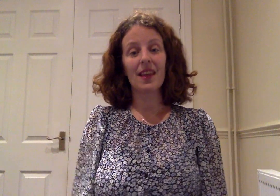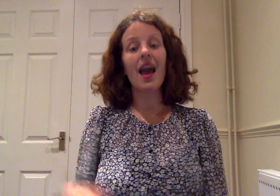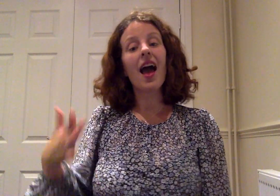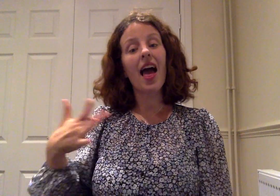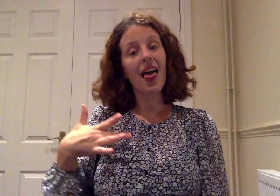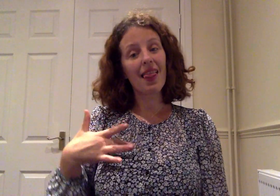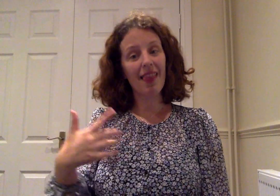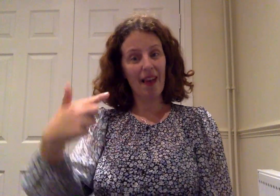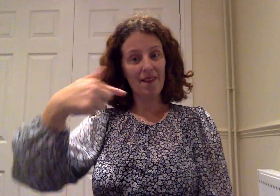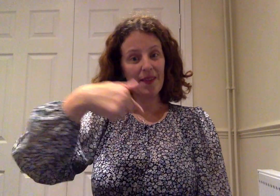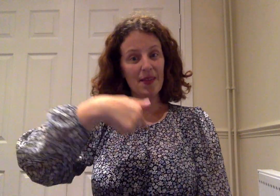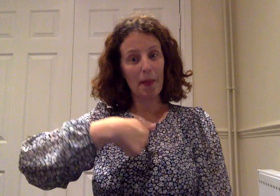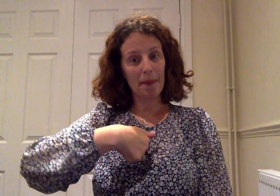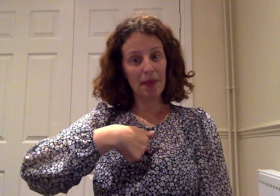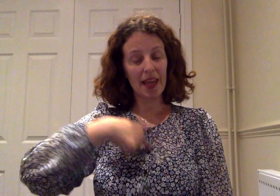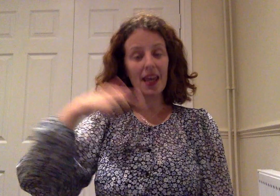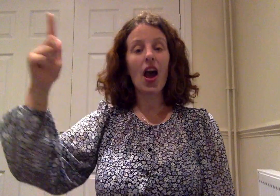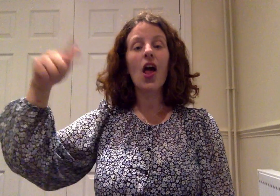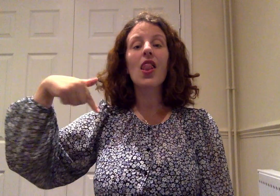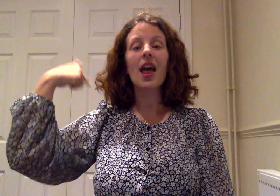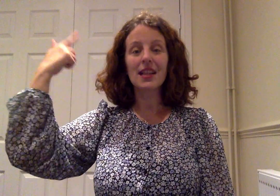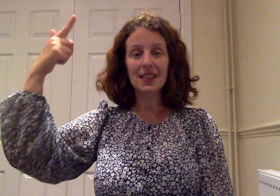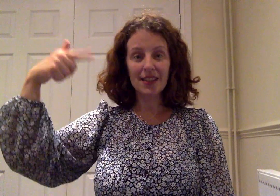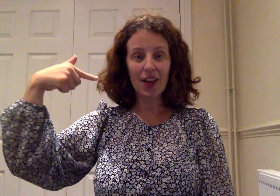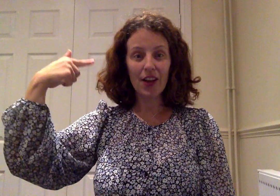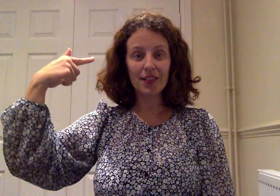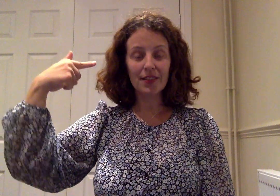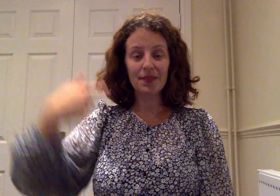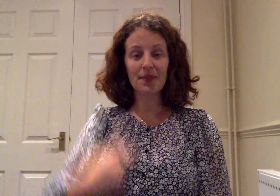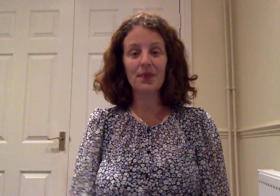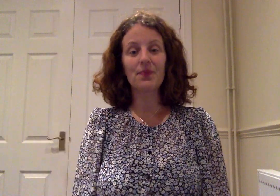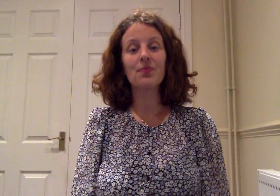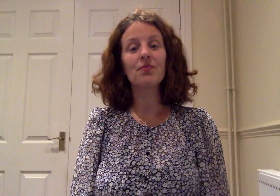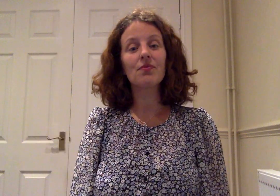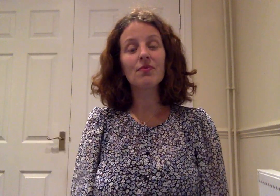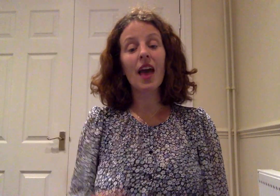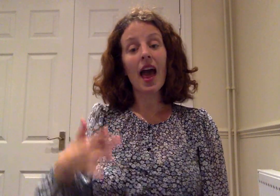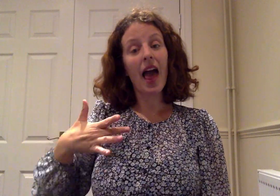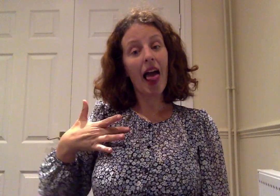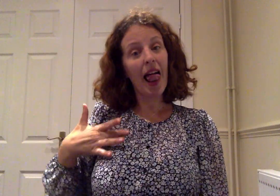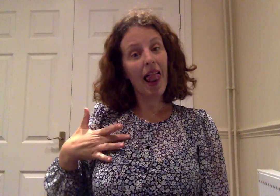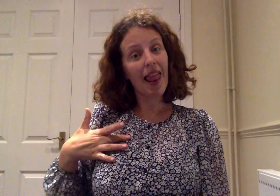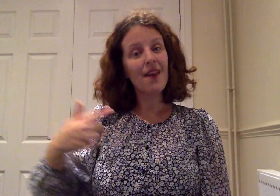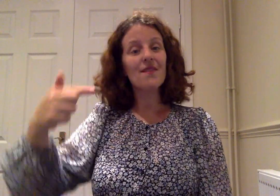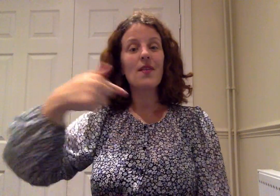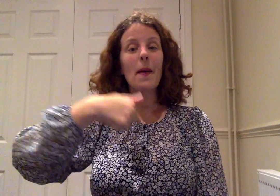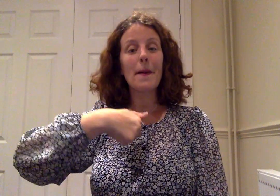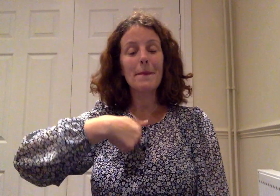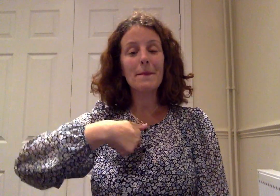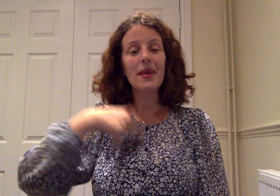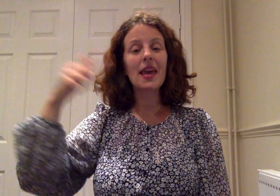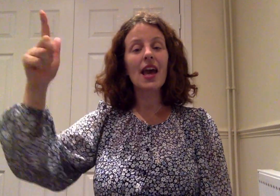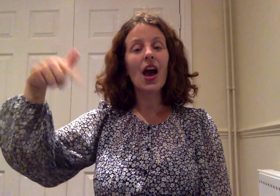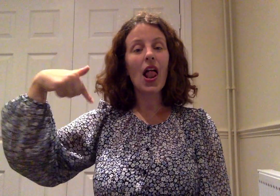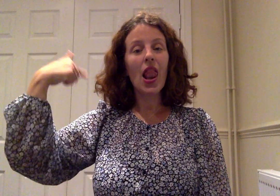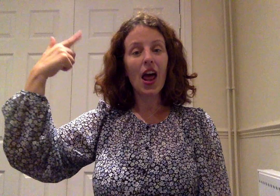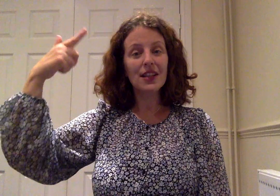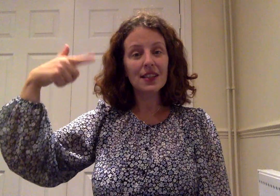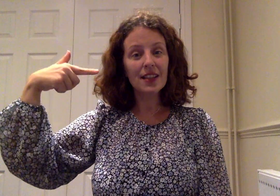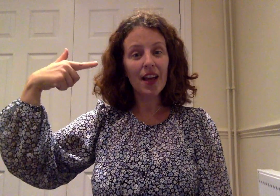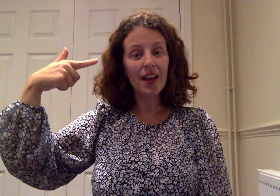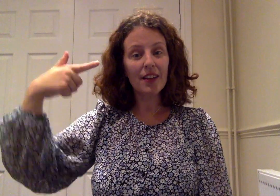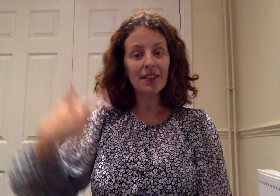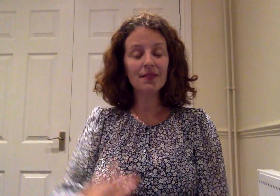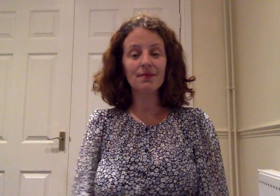"Live me London."